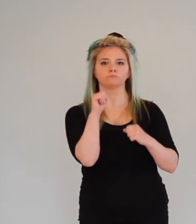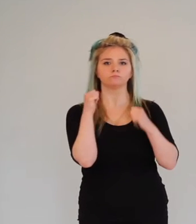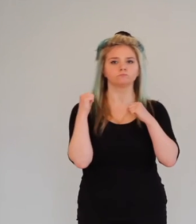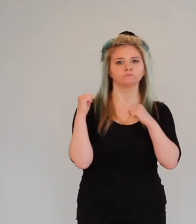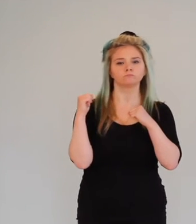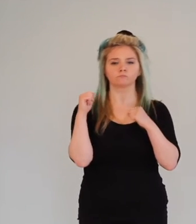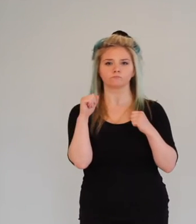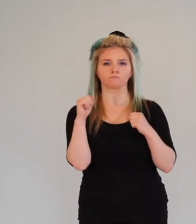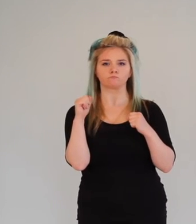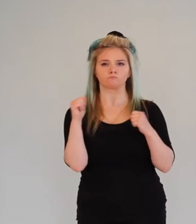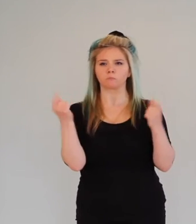Let's do a few more here.